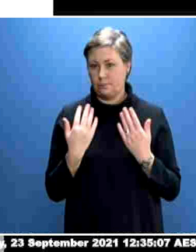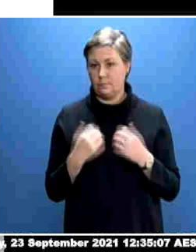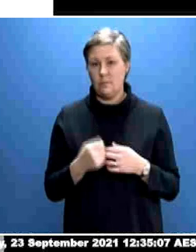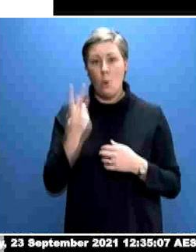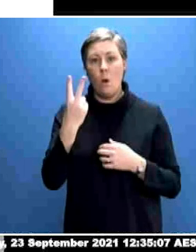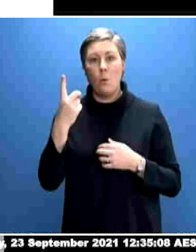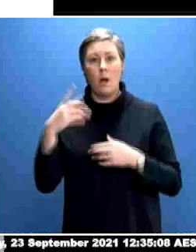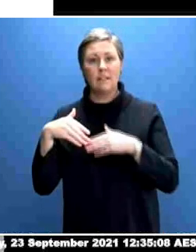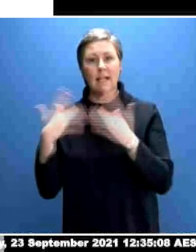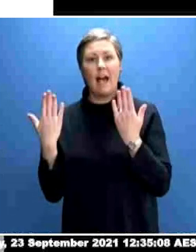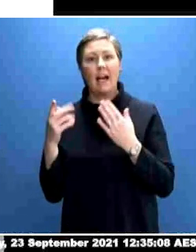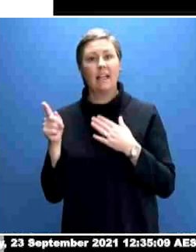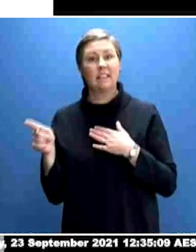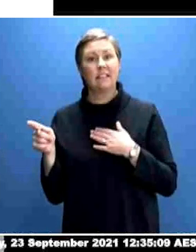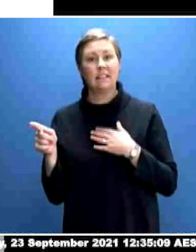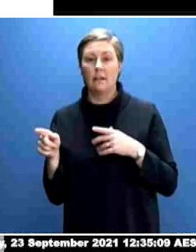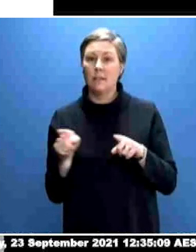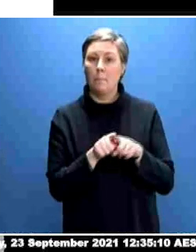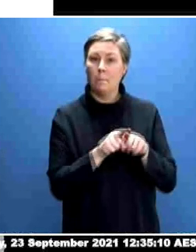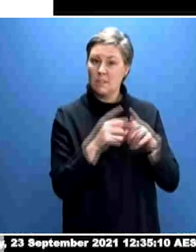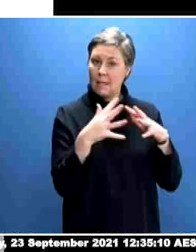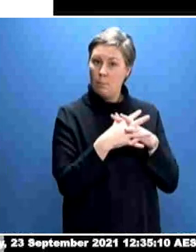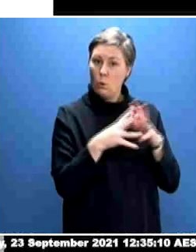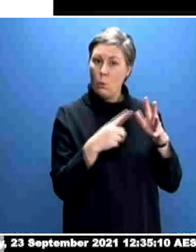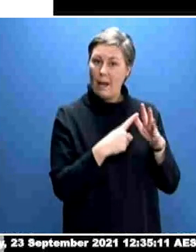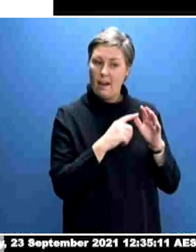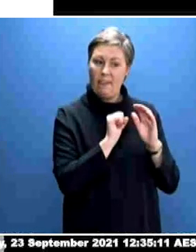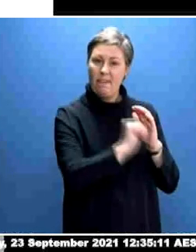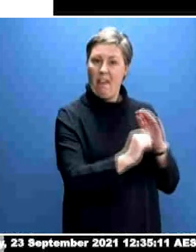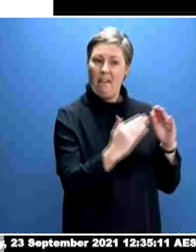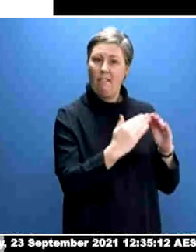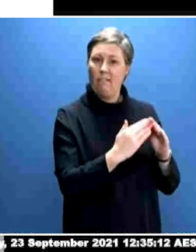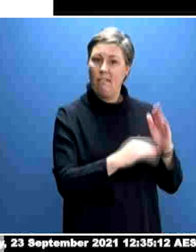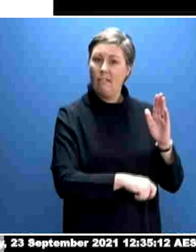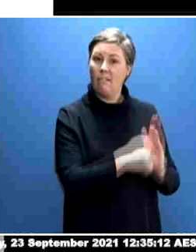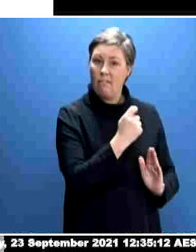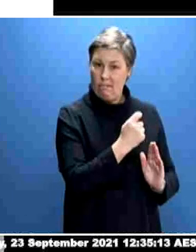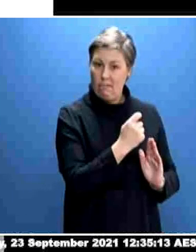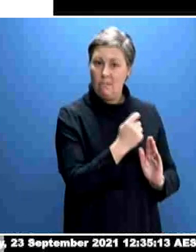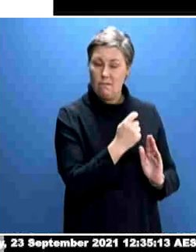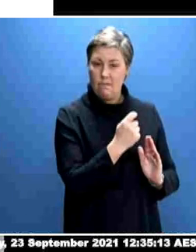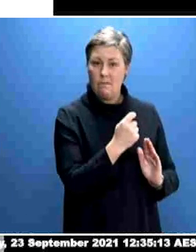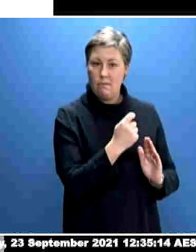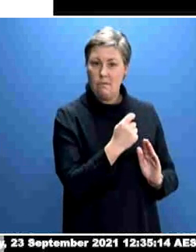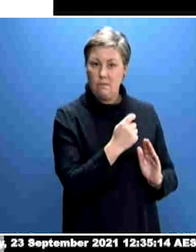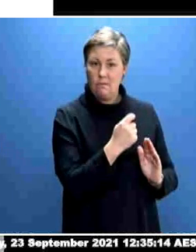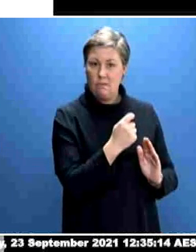with what your understanding is of the Western Australian legislation and your idea of a circuit breaker.